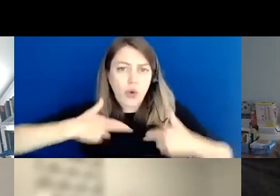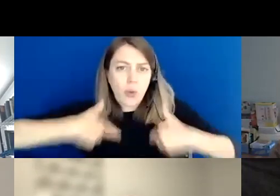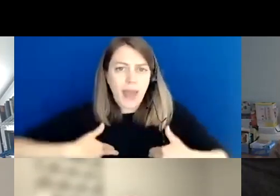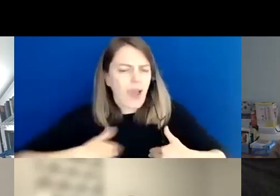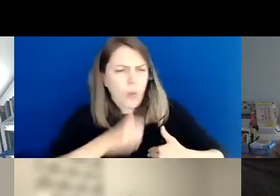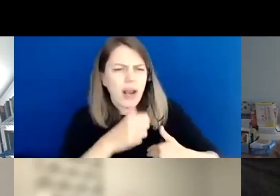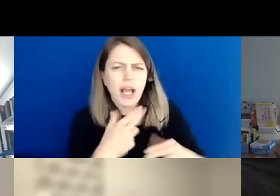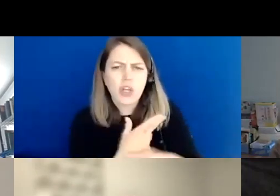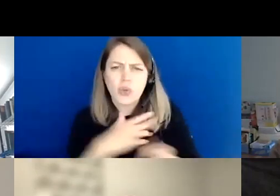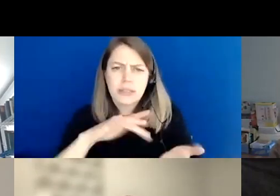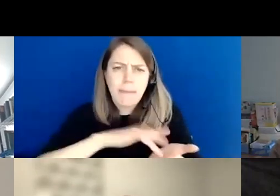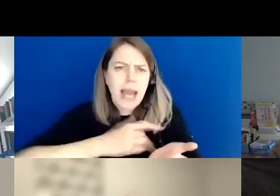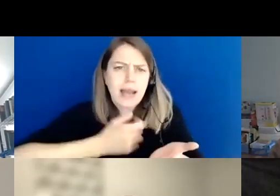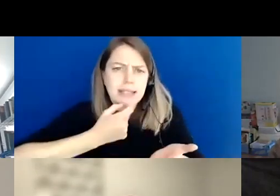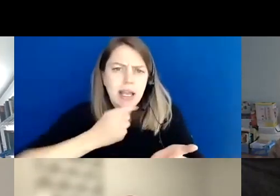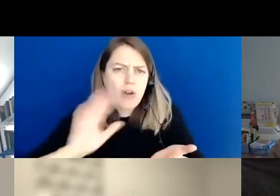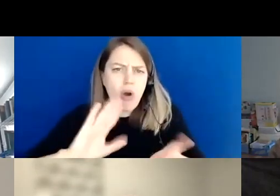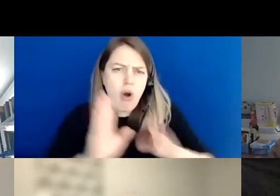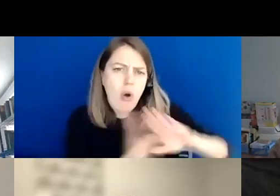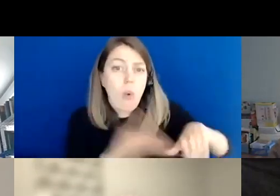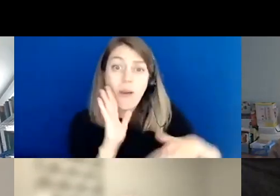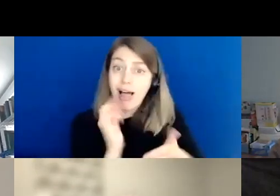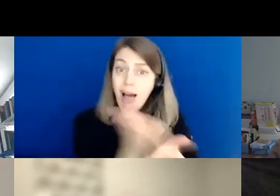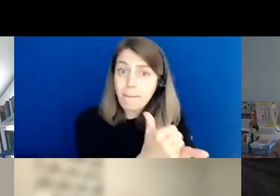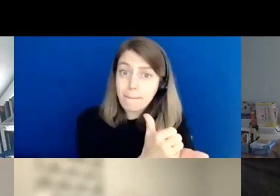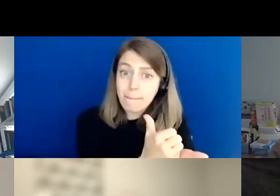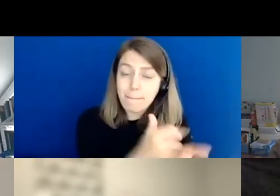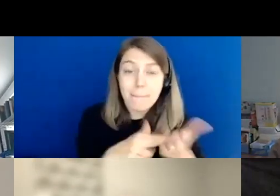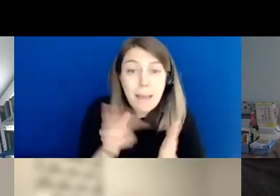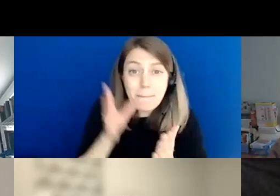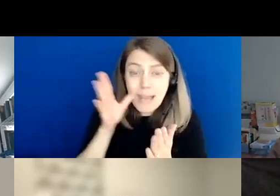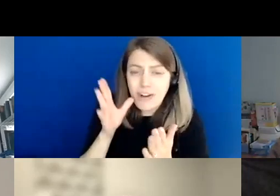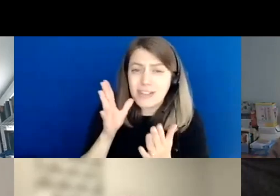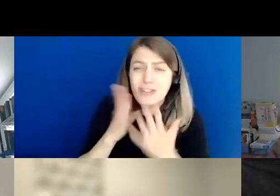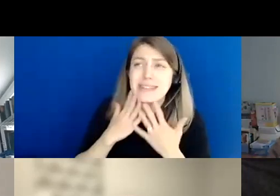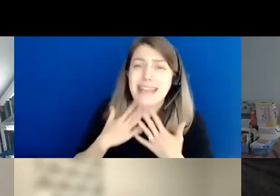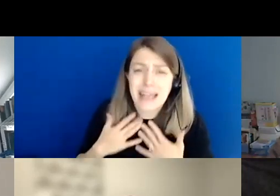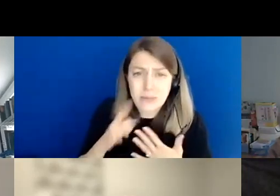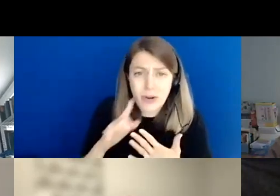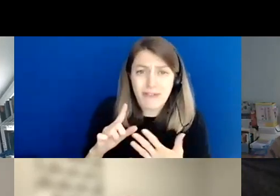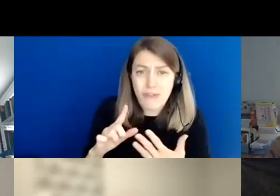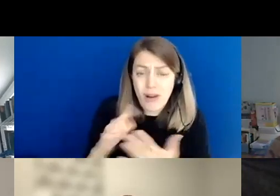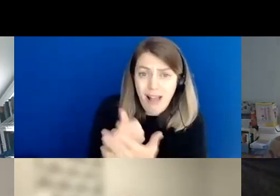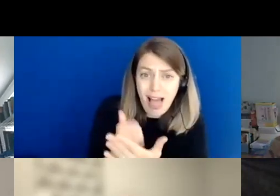So these desperate parents who don't have the background information are being taken for